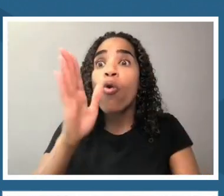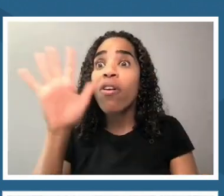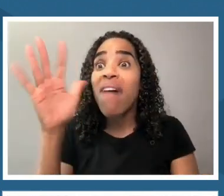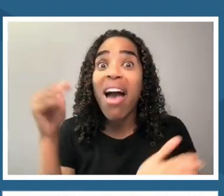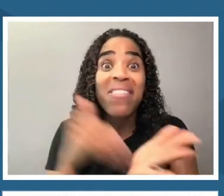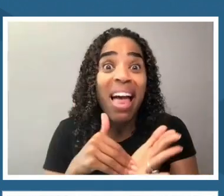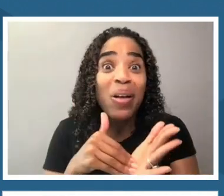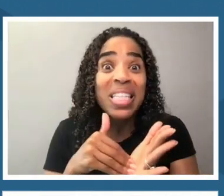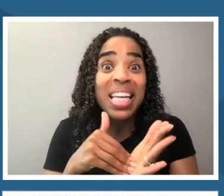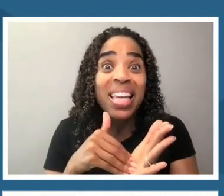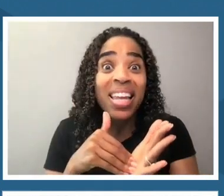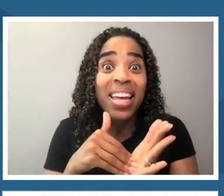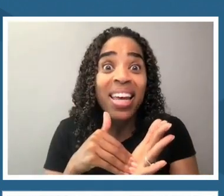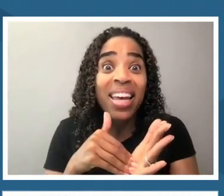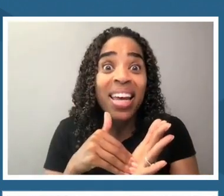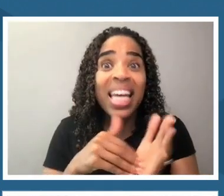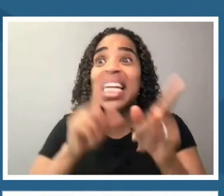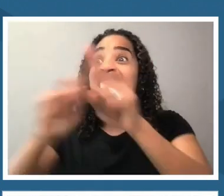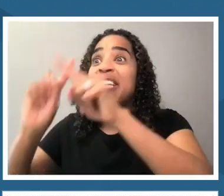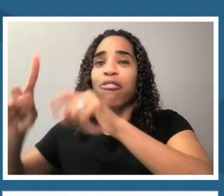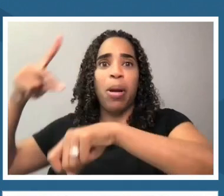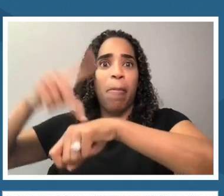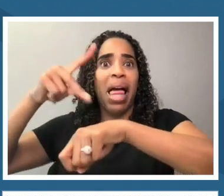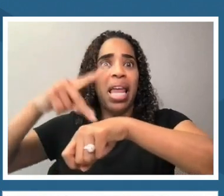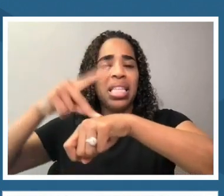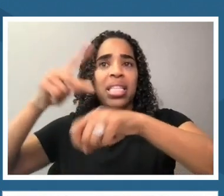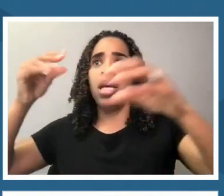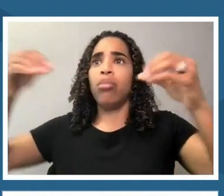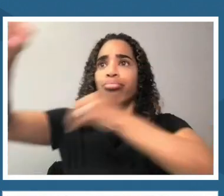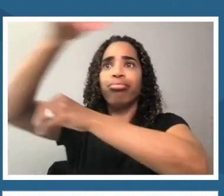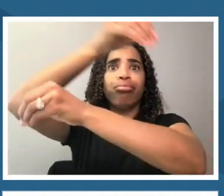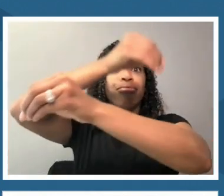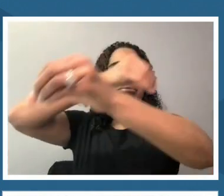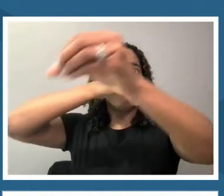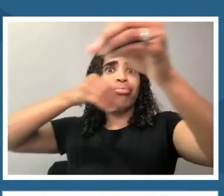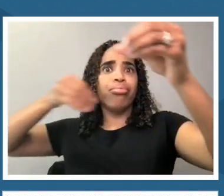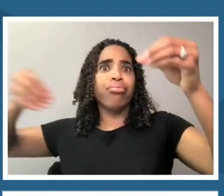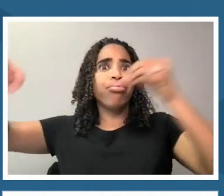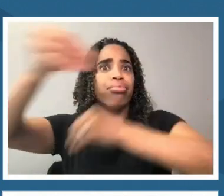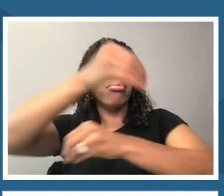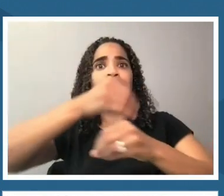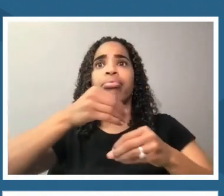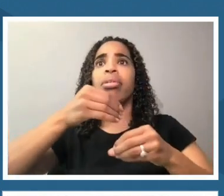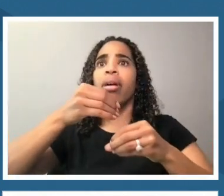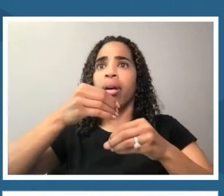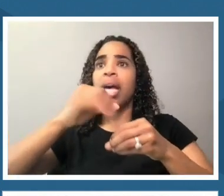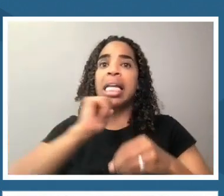uh planets orbiting other worlds beyond orbiting other stars beyond the solar